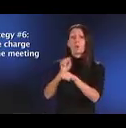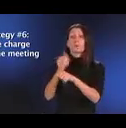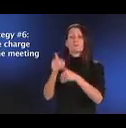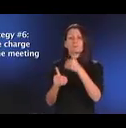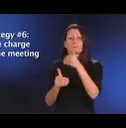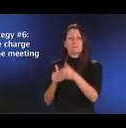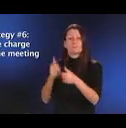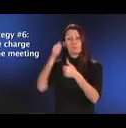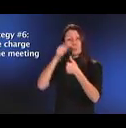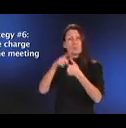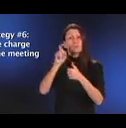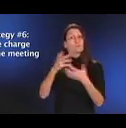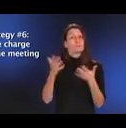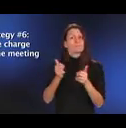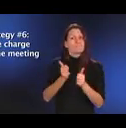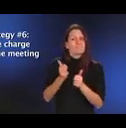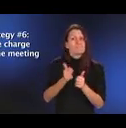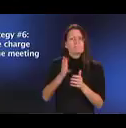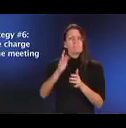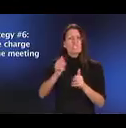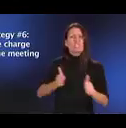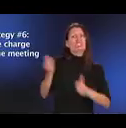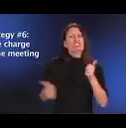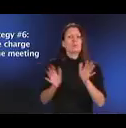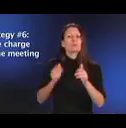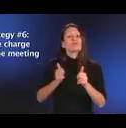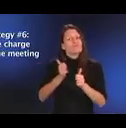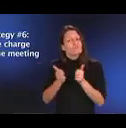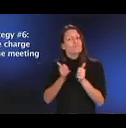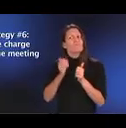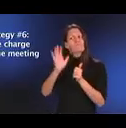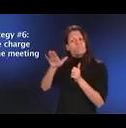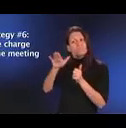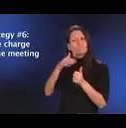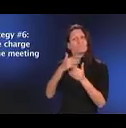They will need to be assertive, not aggressive, and direct.